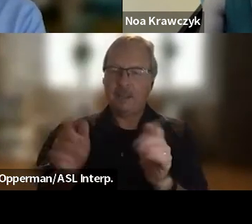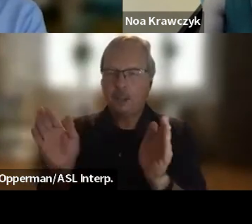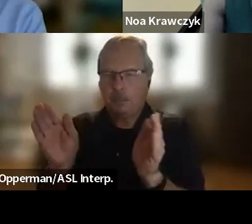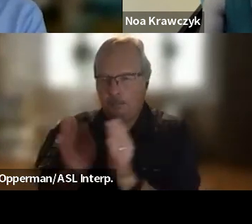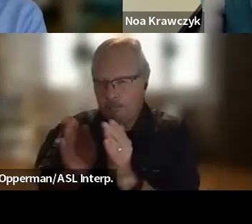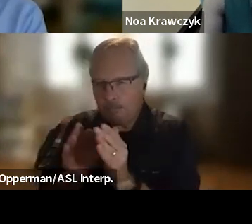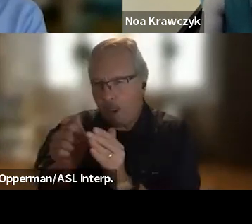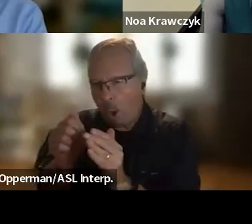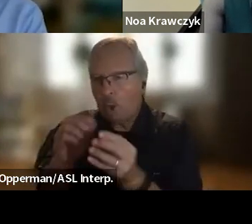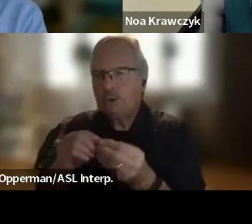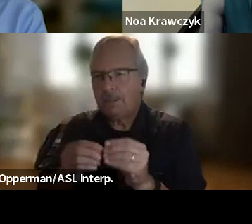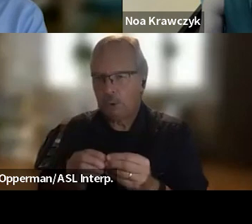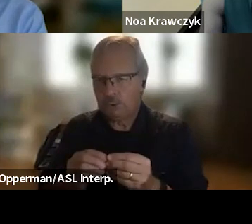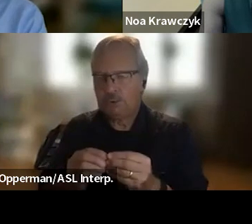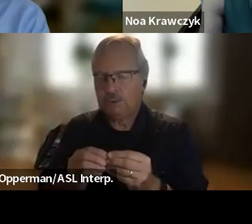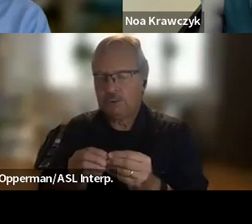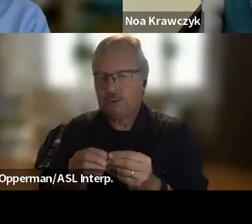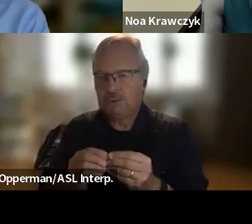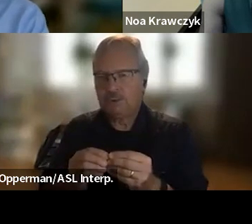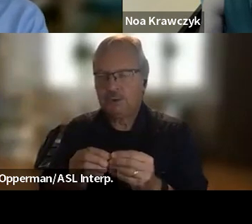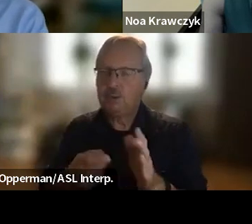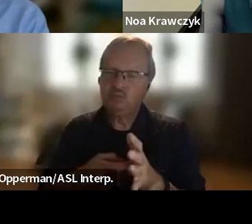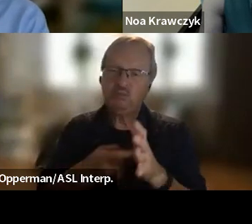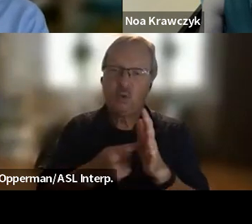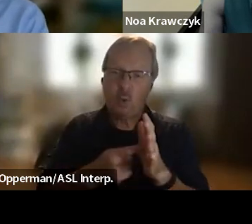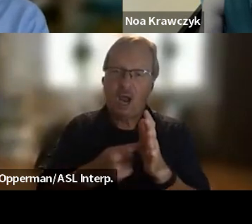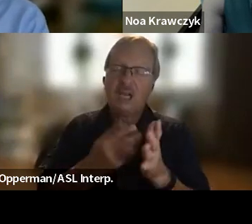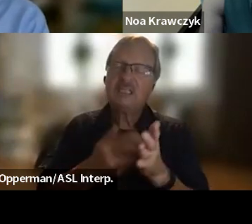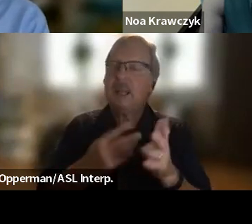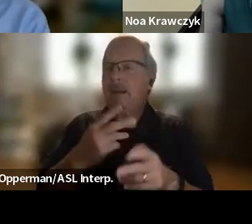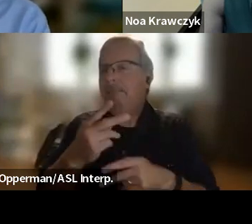And it would require some kind of linkage with an OTP